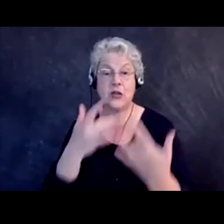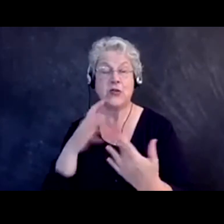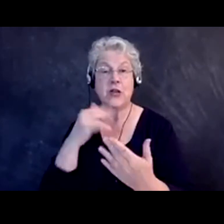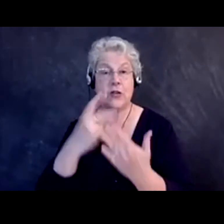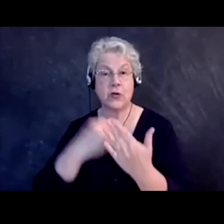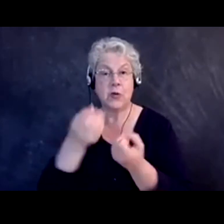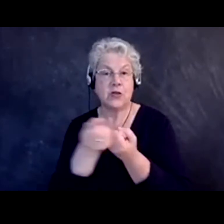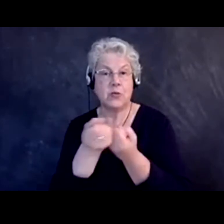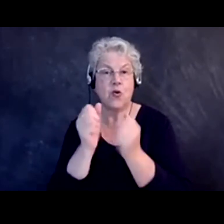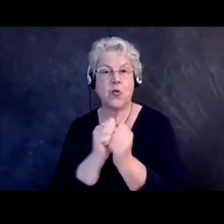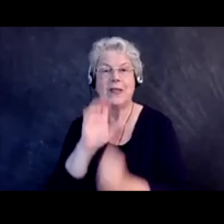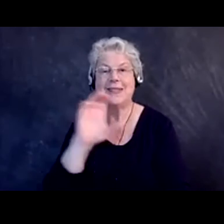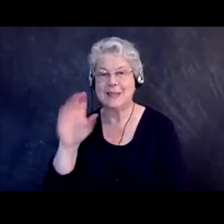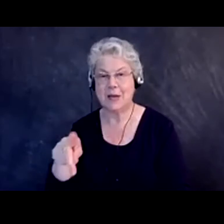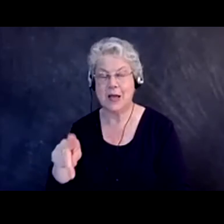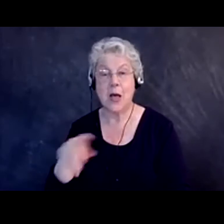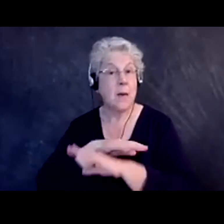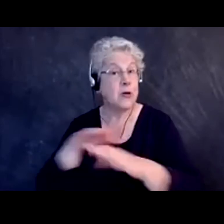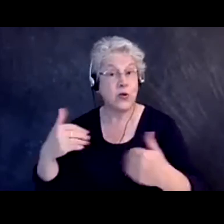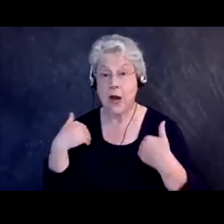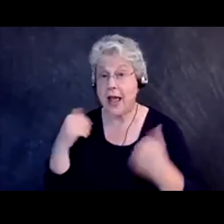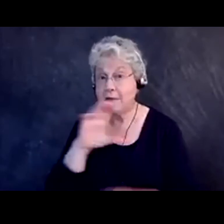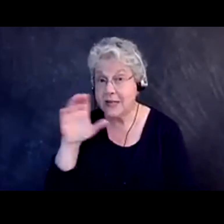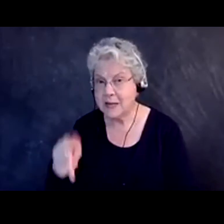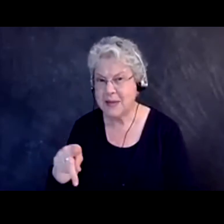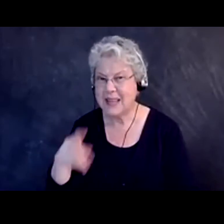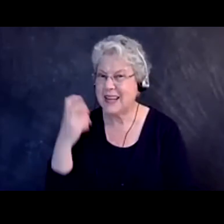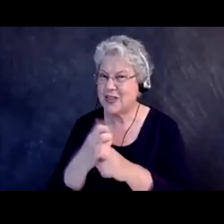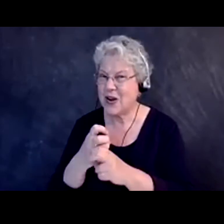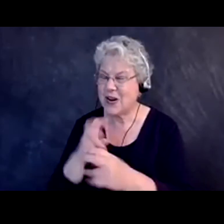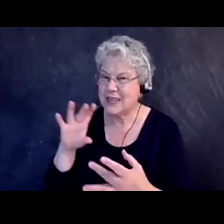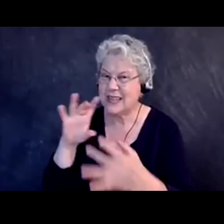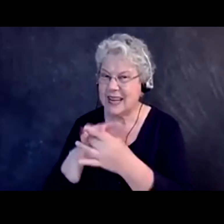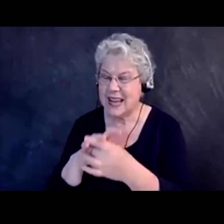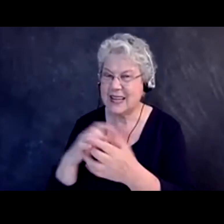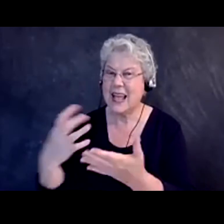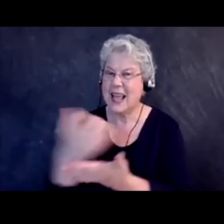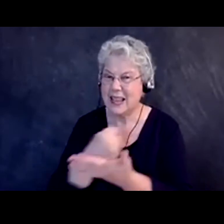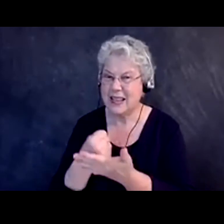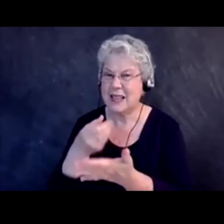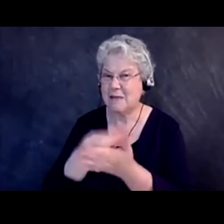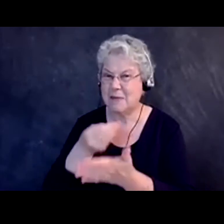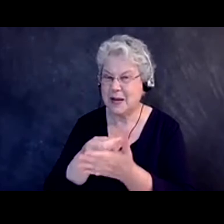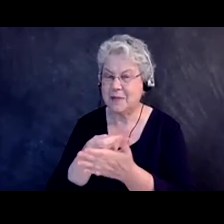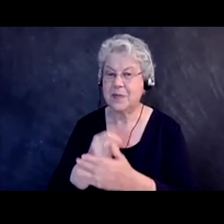but if you don't have a CCP, it's hard for that to happen. I would say move forward with the